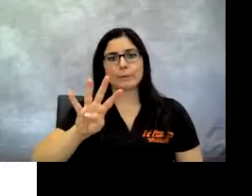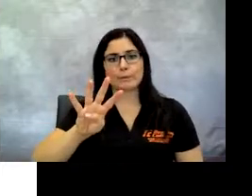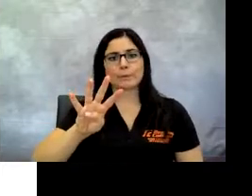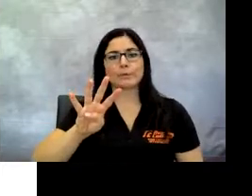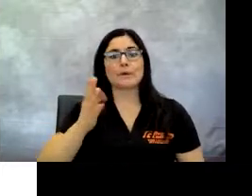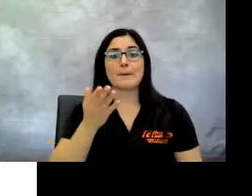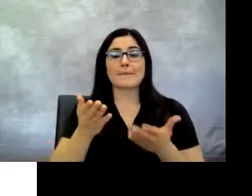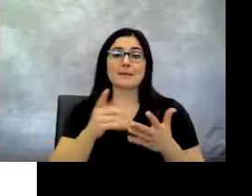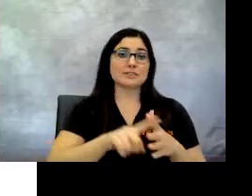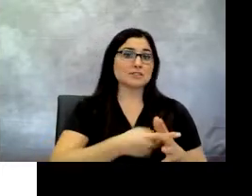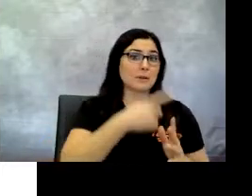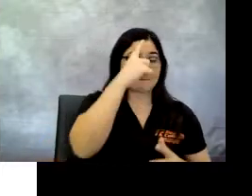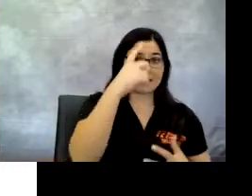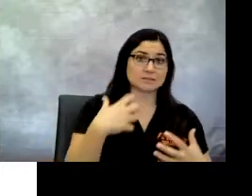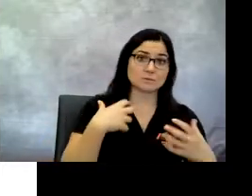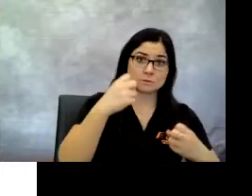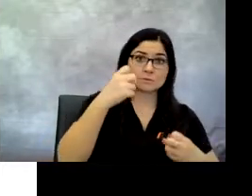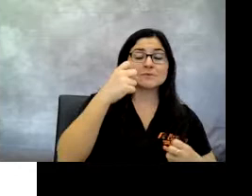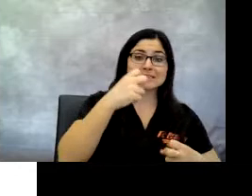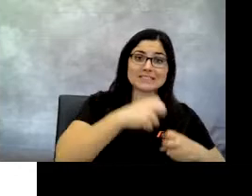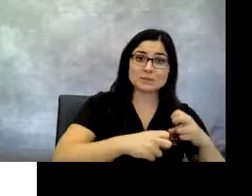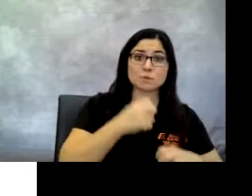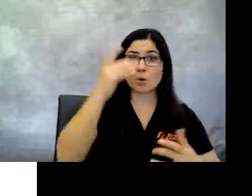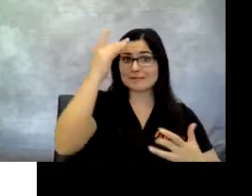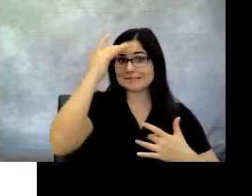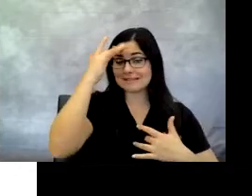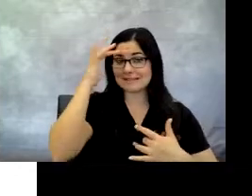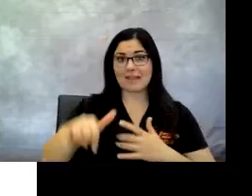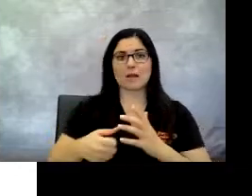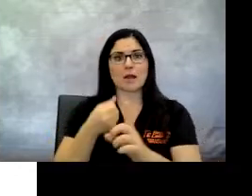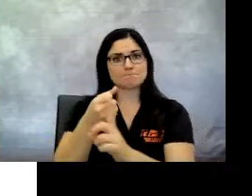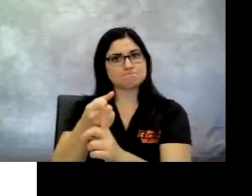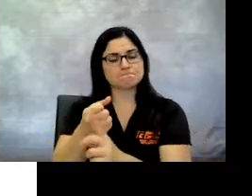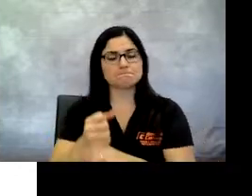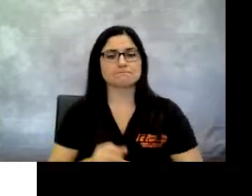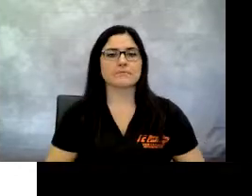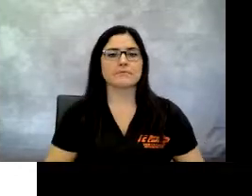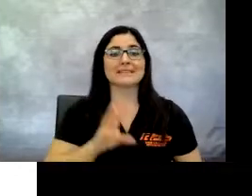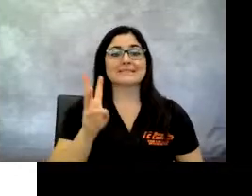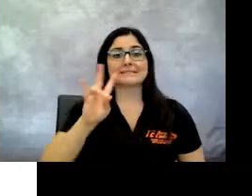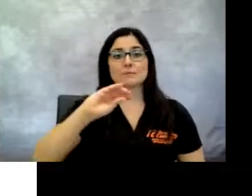with the mental illness or have a mental illness later on. 67% of people